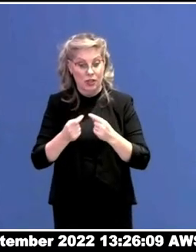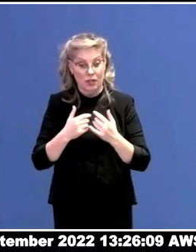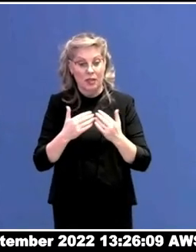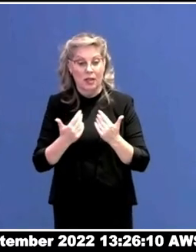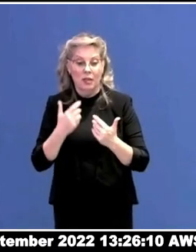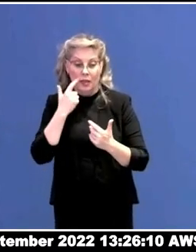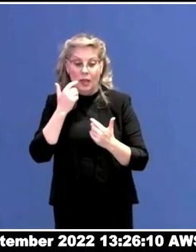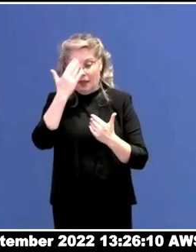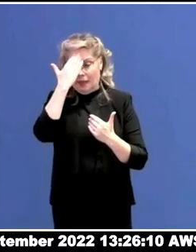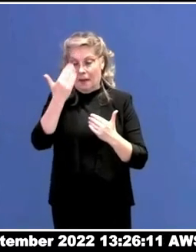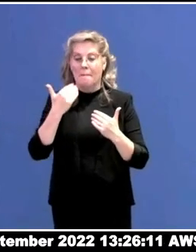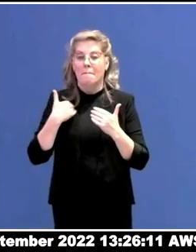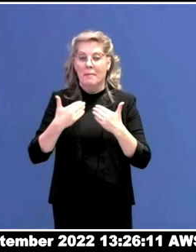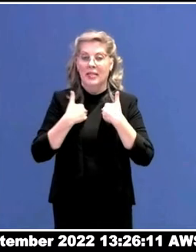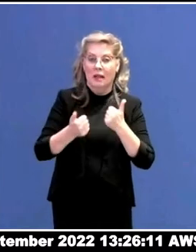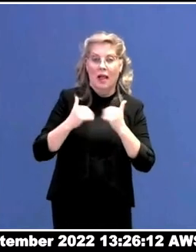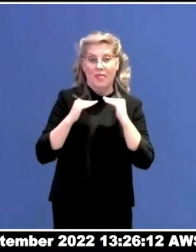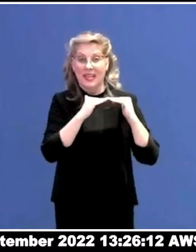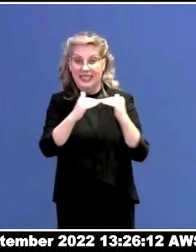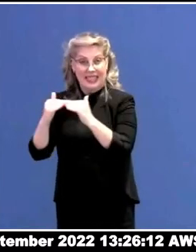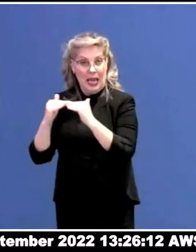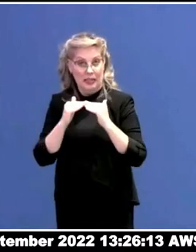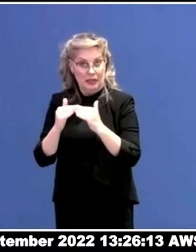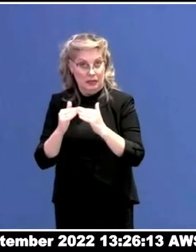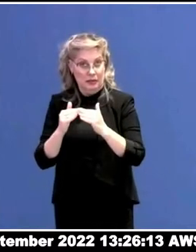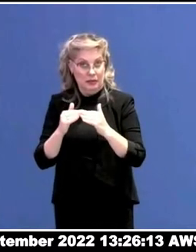And yet those same standards are not being applied within prisons.